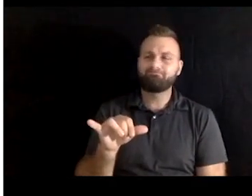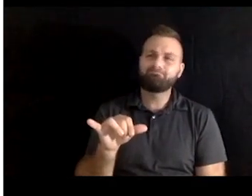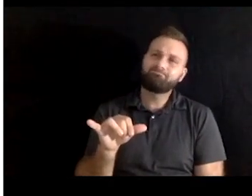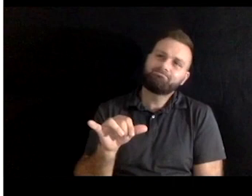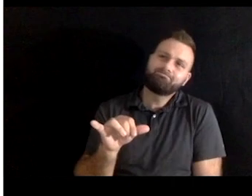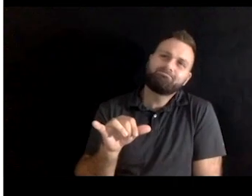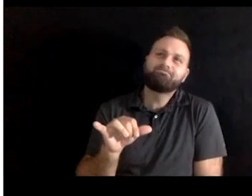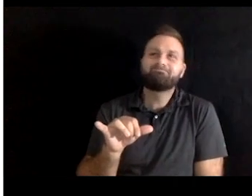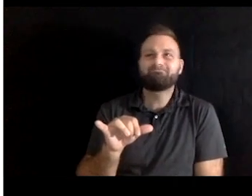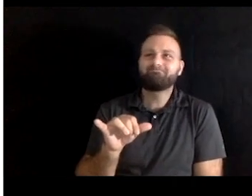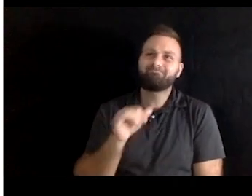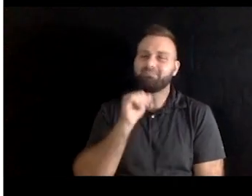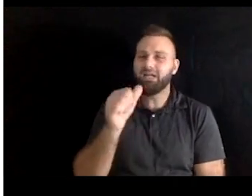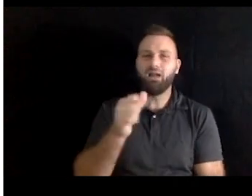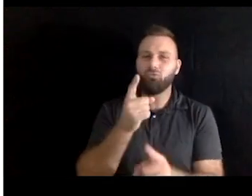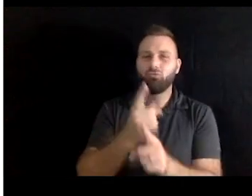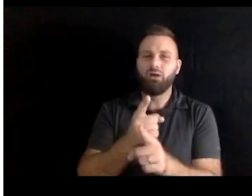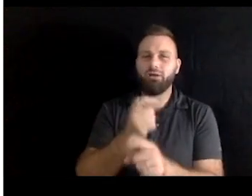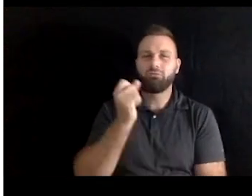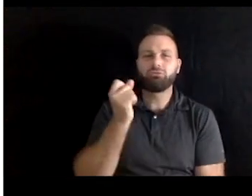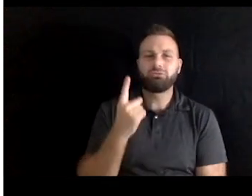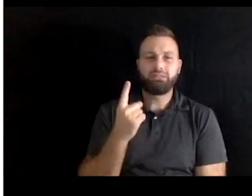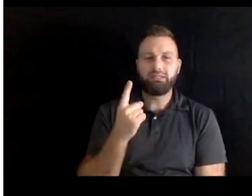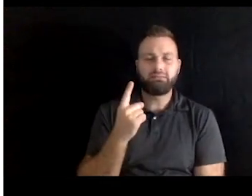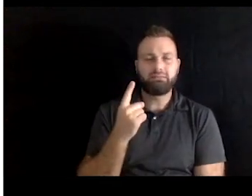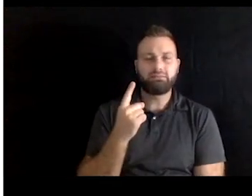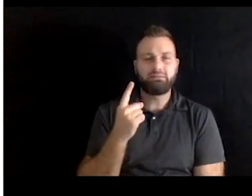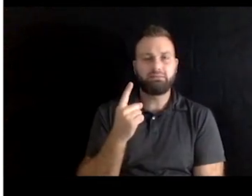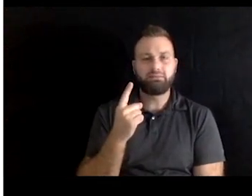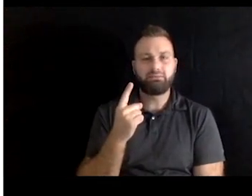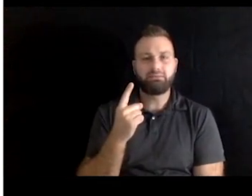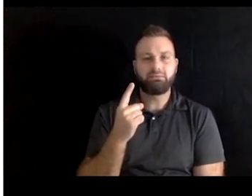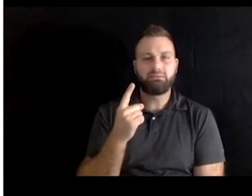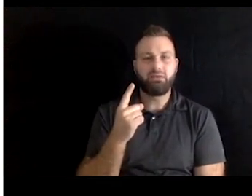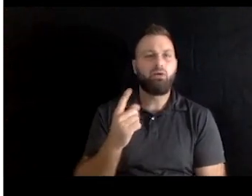Not a correct understanding of what would happen if they reached out.